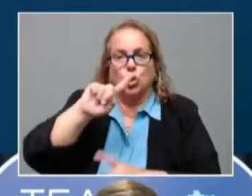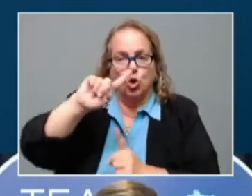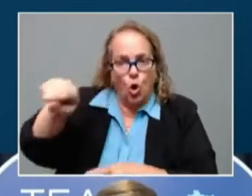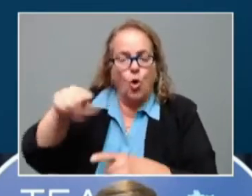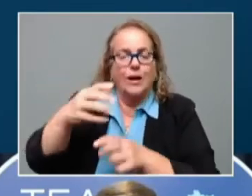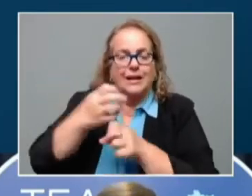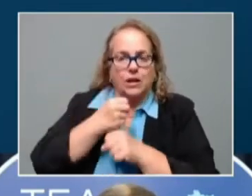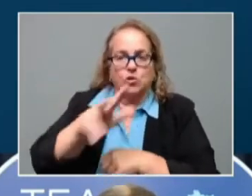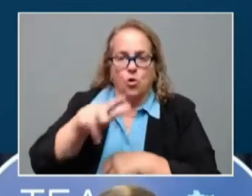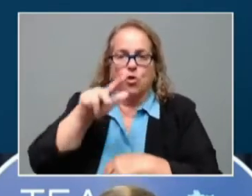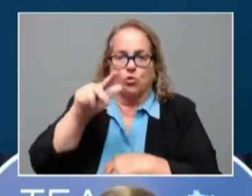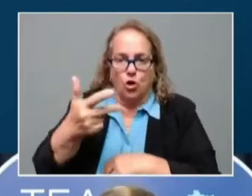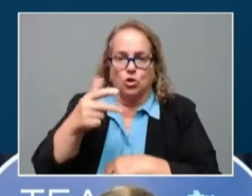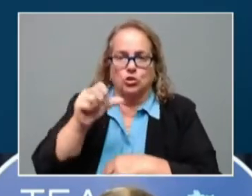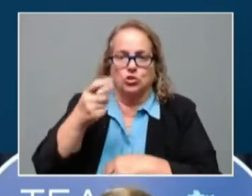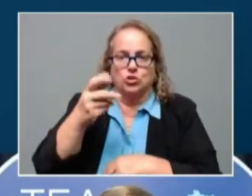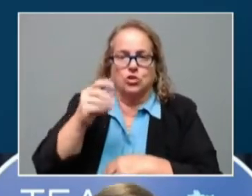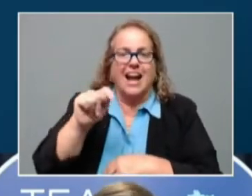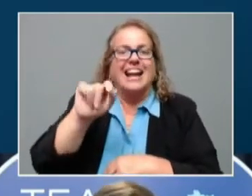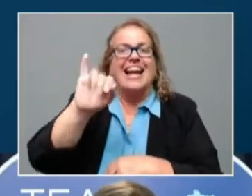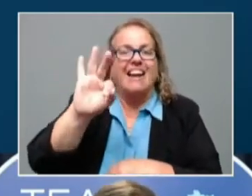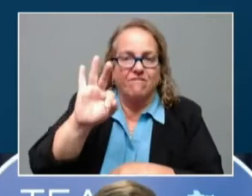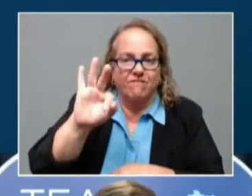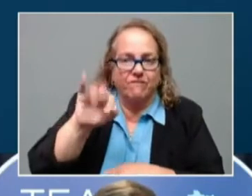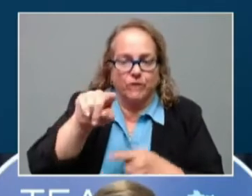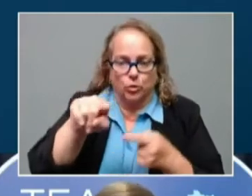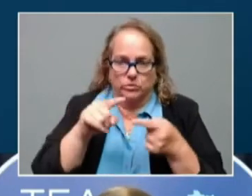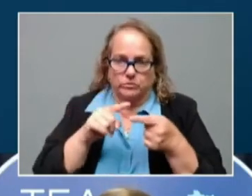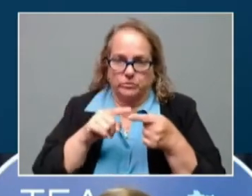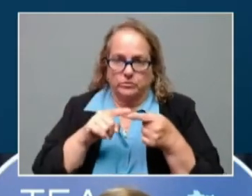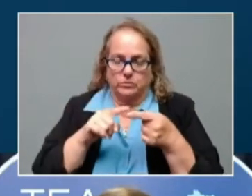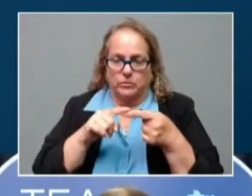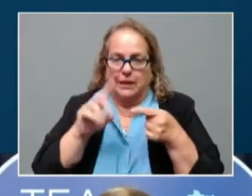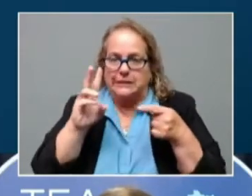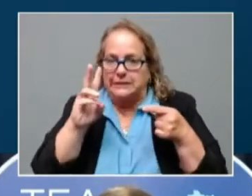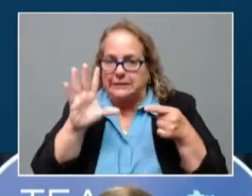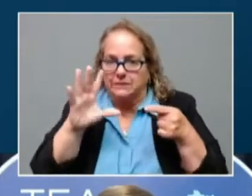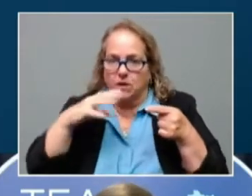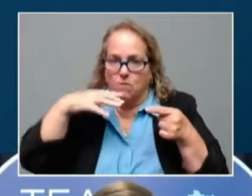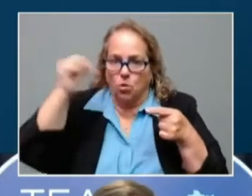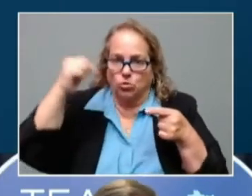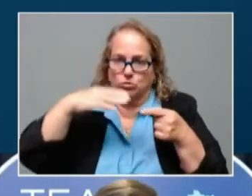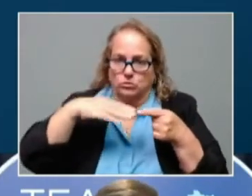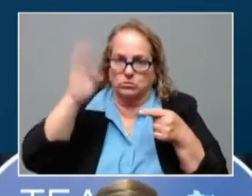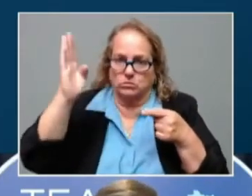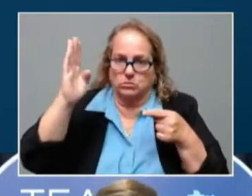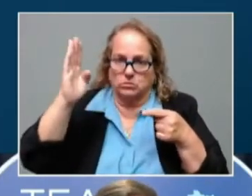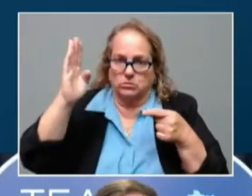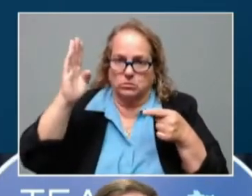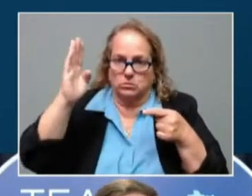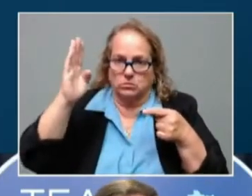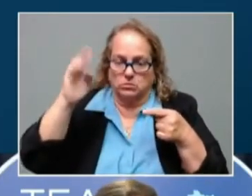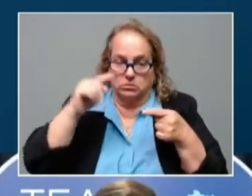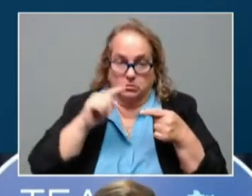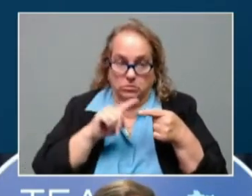if You are 65 years and older. So, I want to start that again. If you got